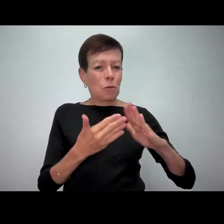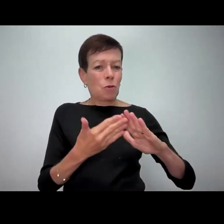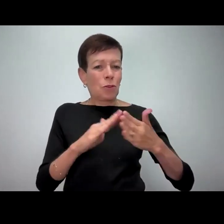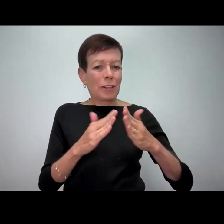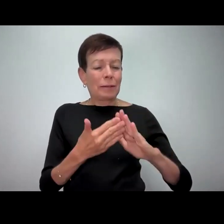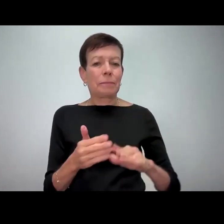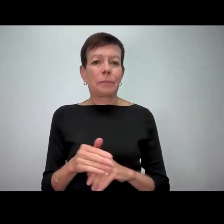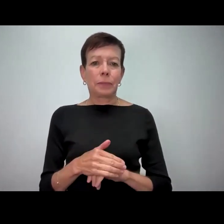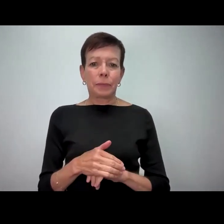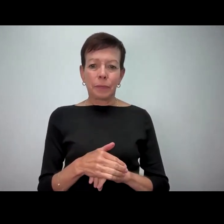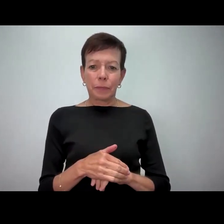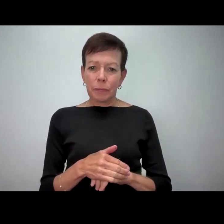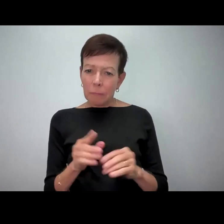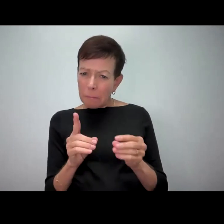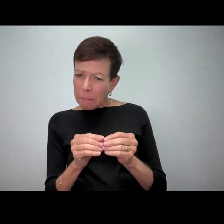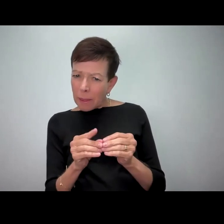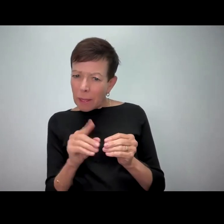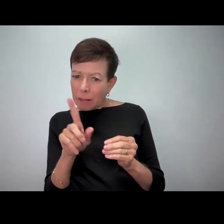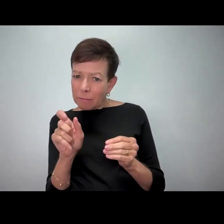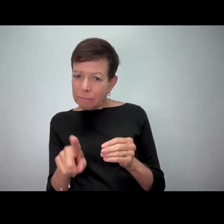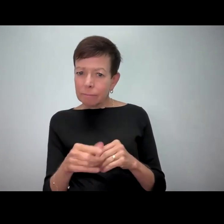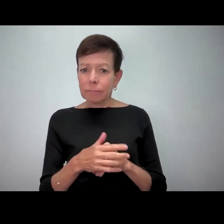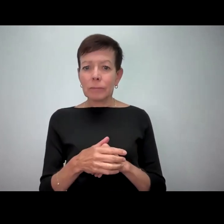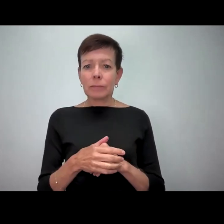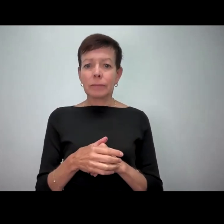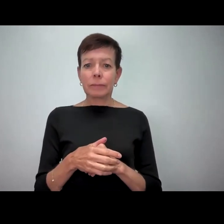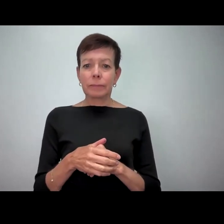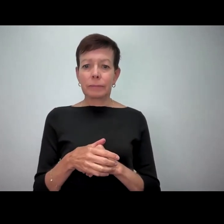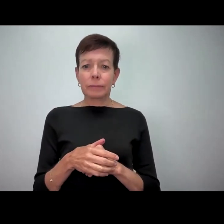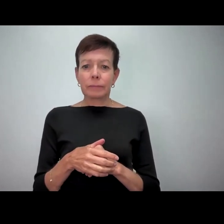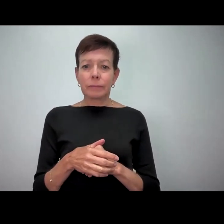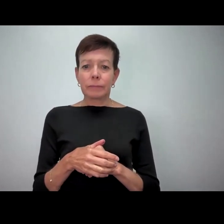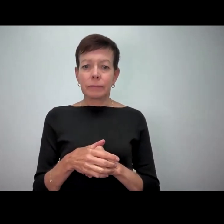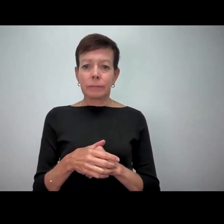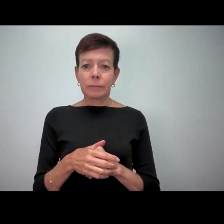Okay. One more. Will multiple funders listed in the budget or gifts and kind of help or hinder